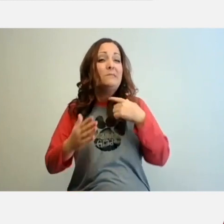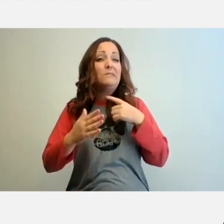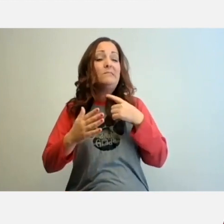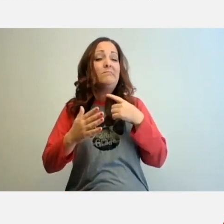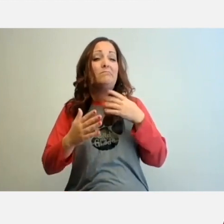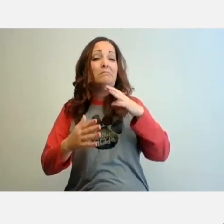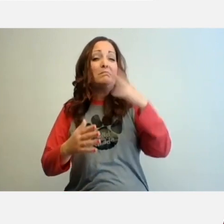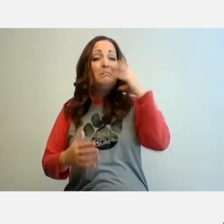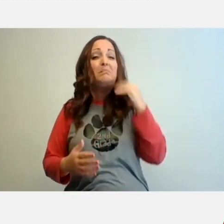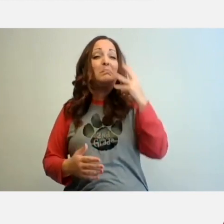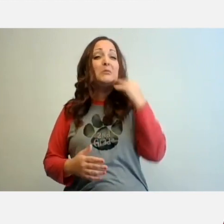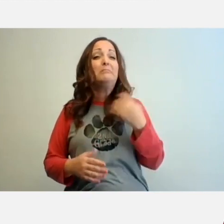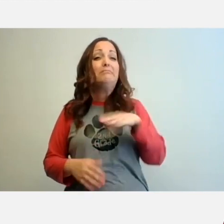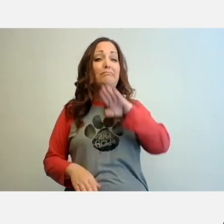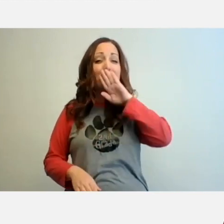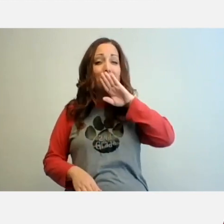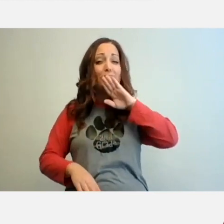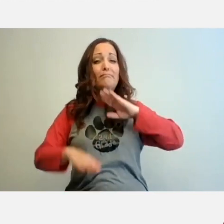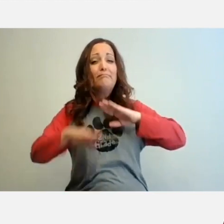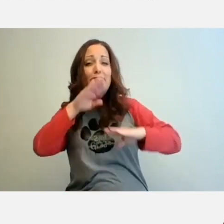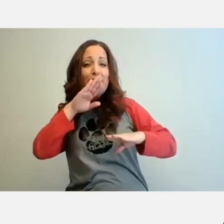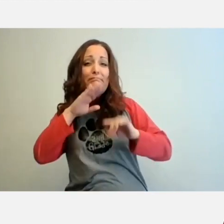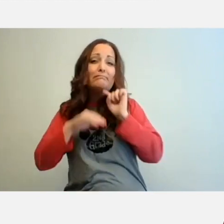I'd like to discuss now a few things that we experienced